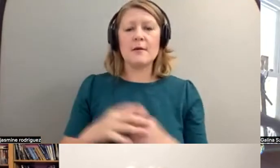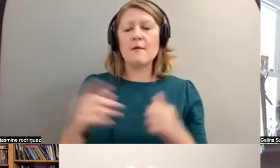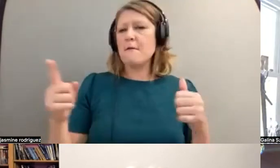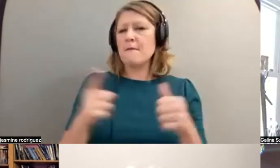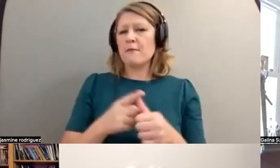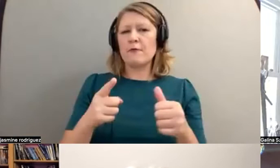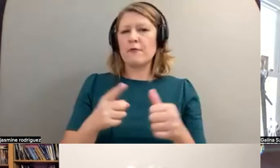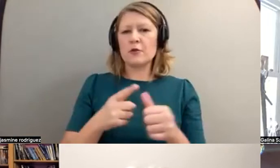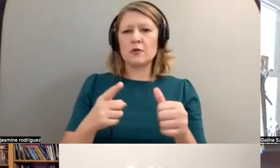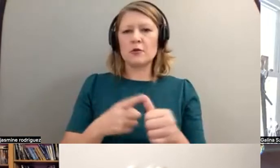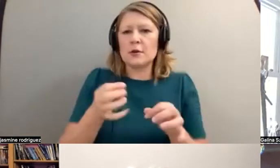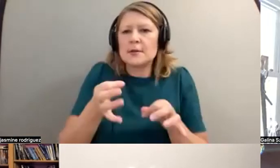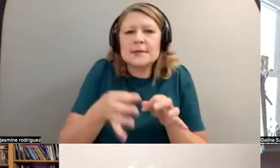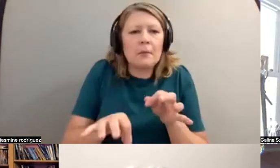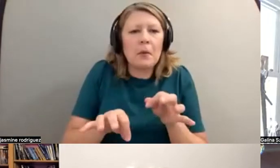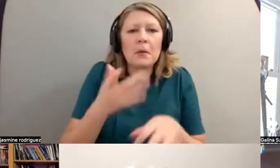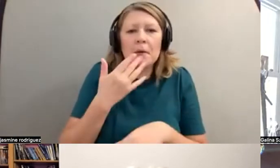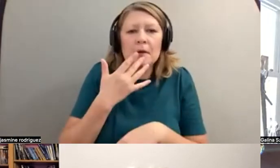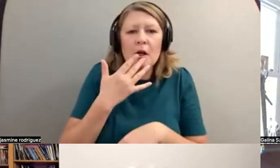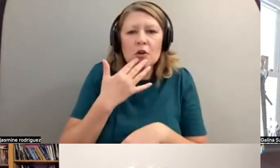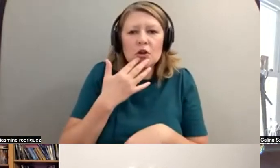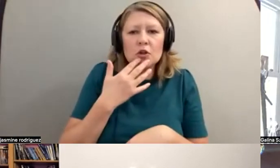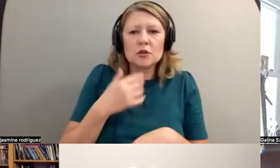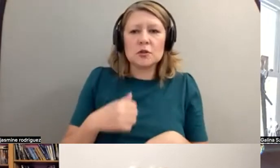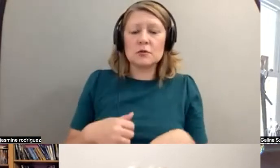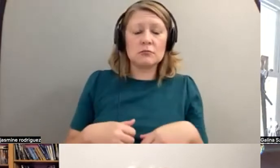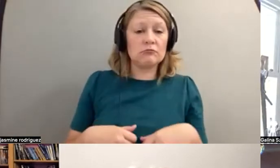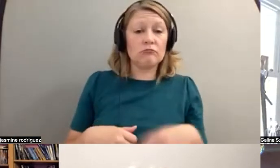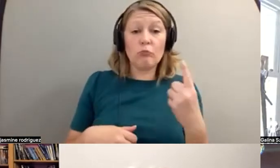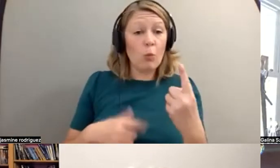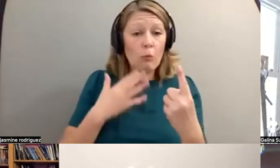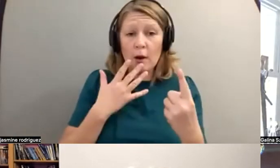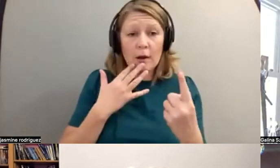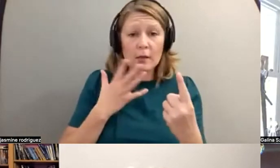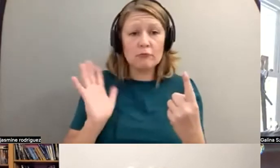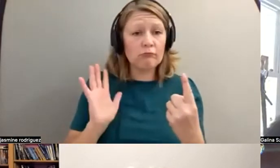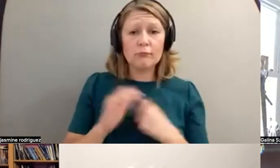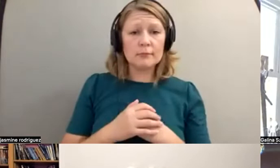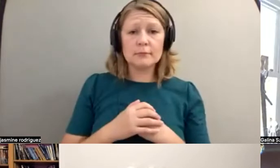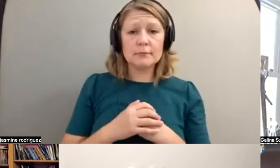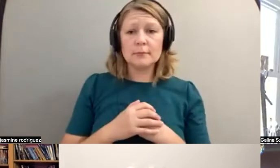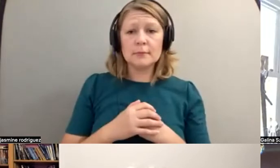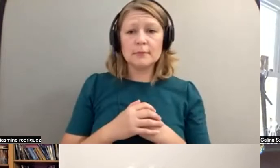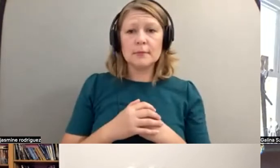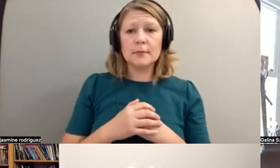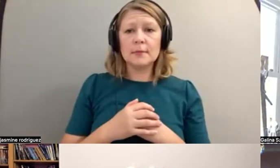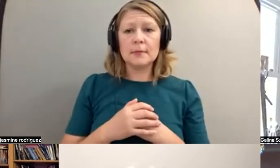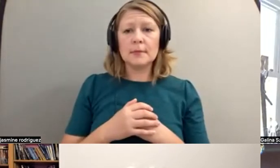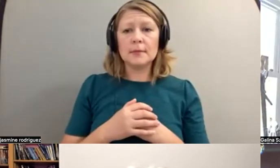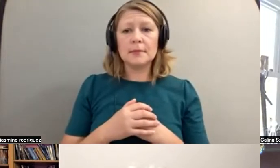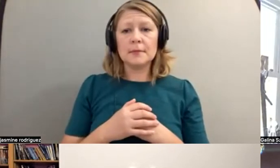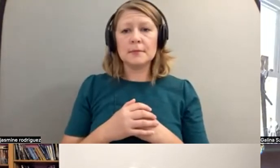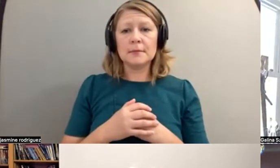simple colors, one, one color. And then it comes to a kin.